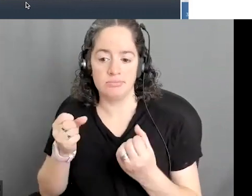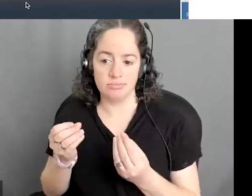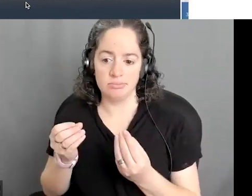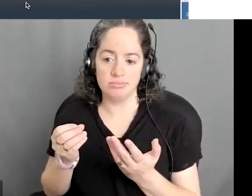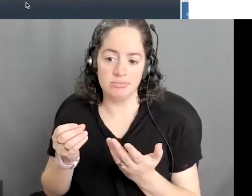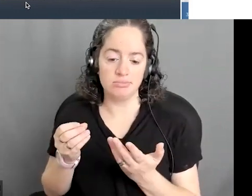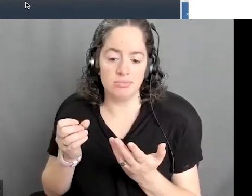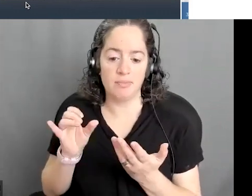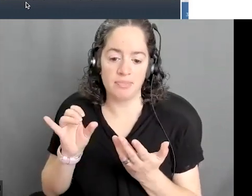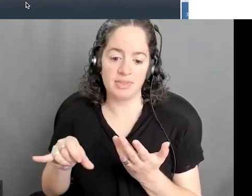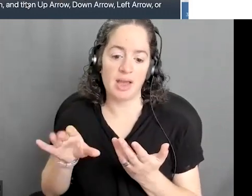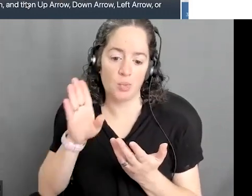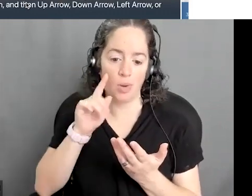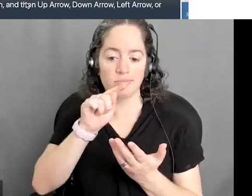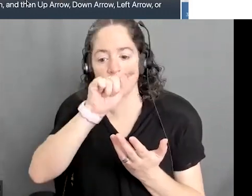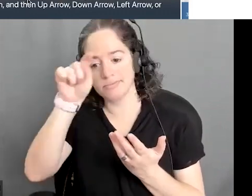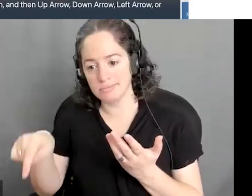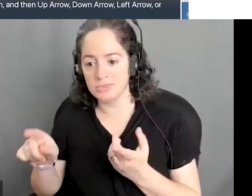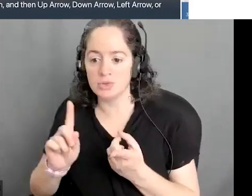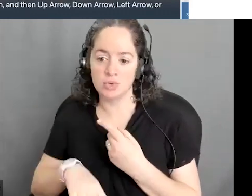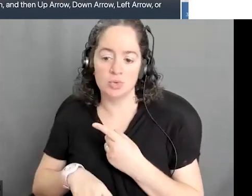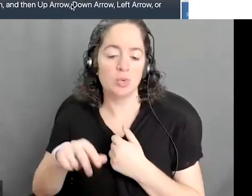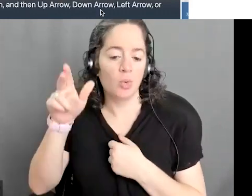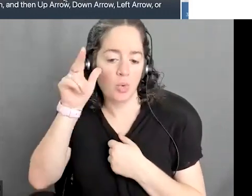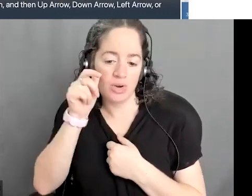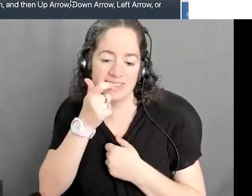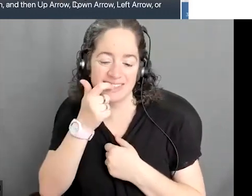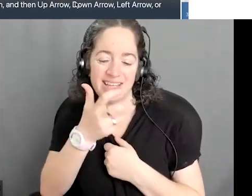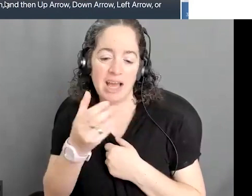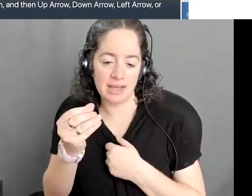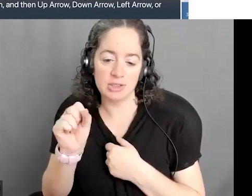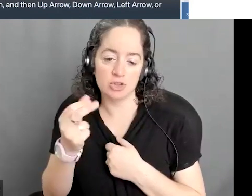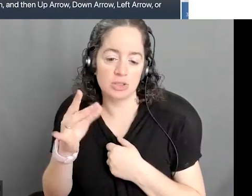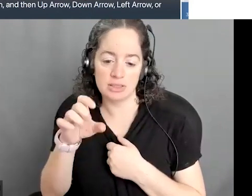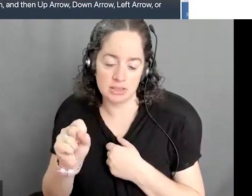I'm taken to Horsetooth and Shields at 2:09 PM.